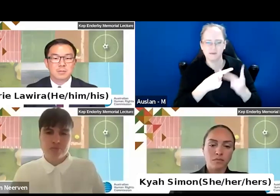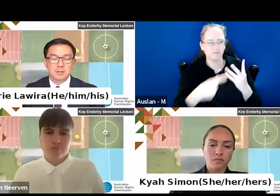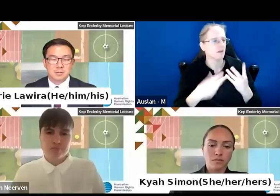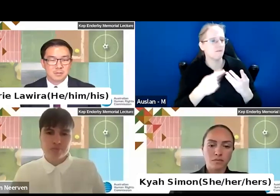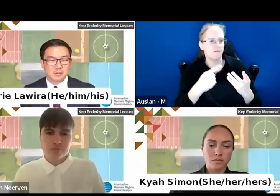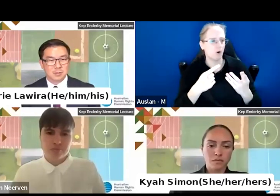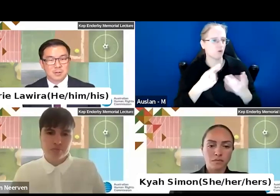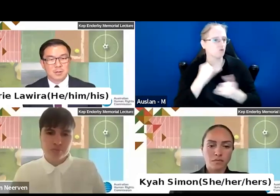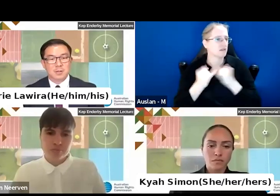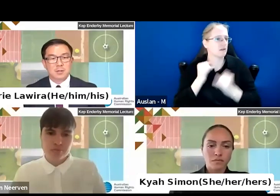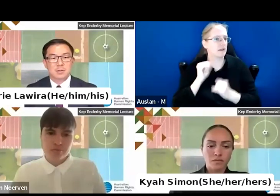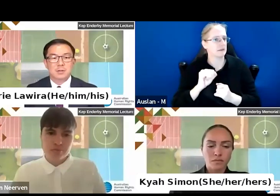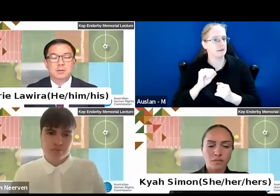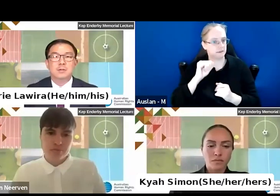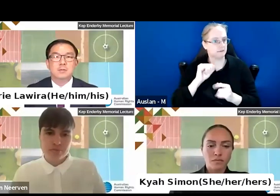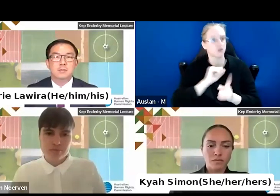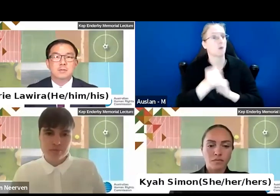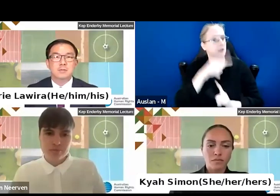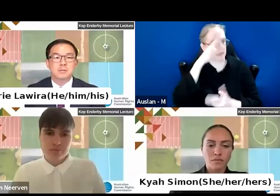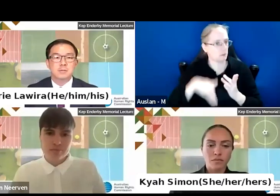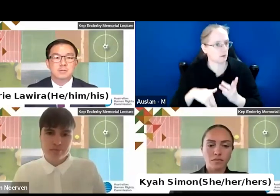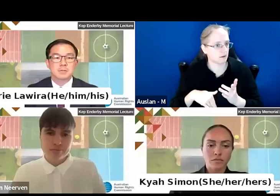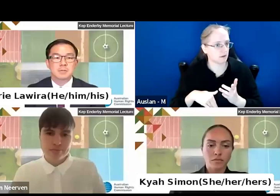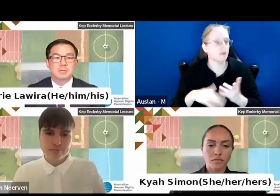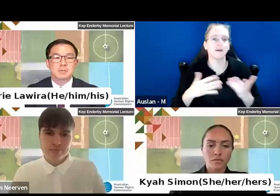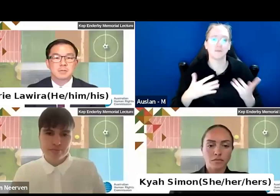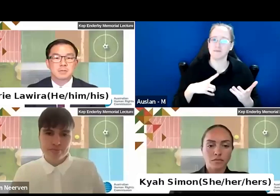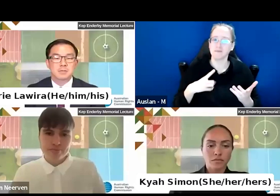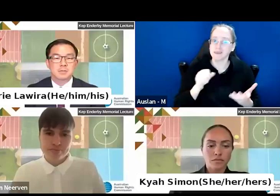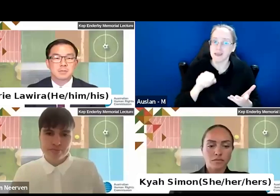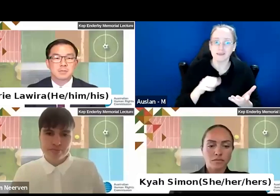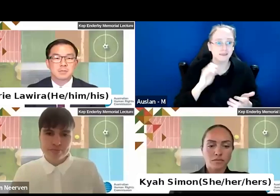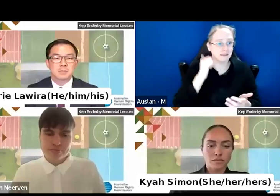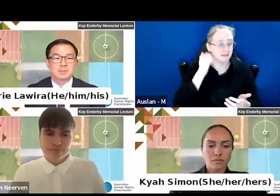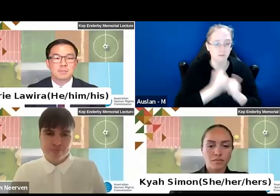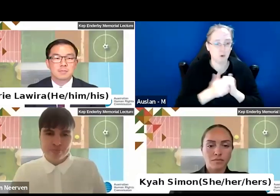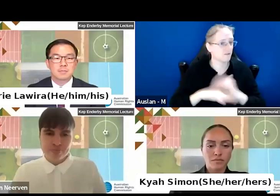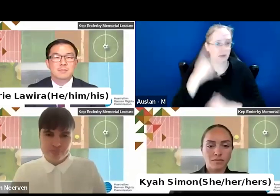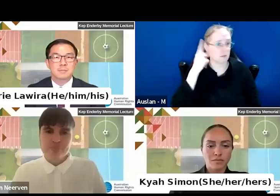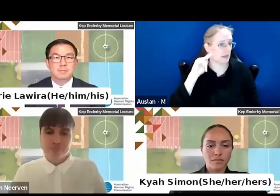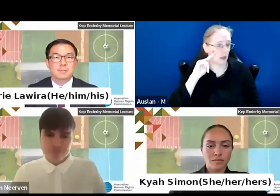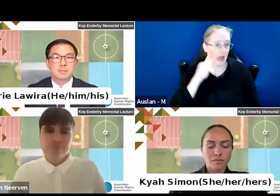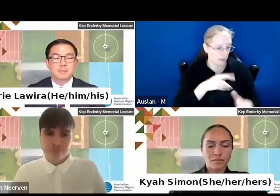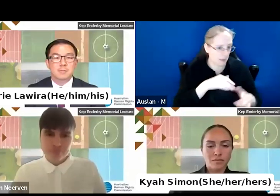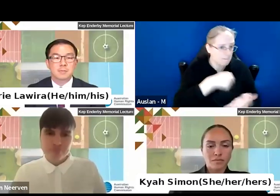they're experiencing that for sport is fully political. And it's also a to kind of micro-level as well in the community sector.